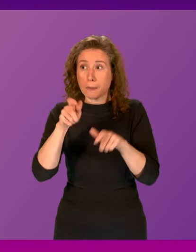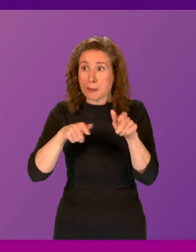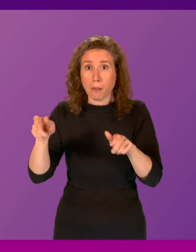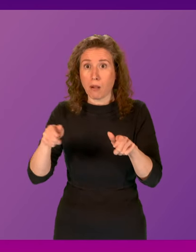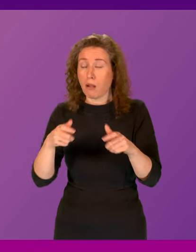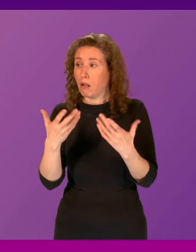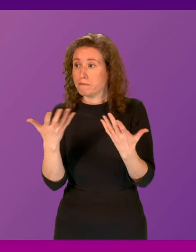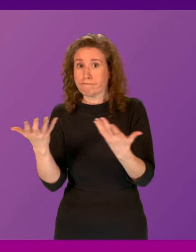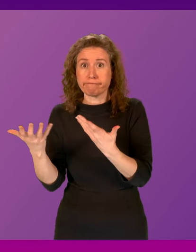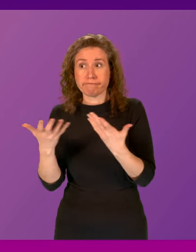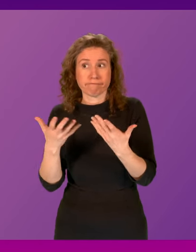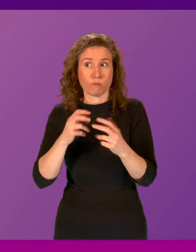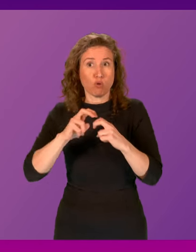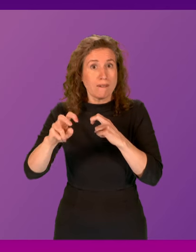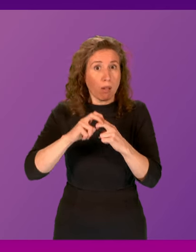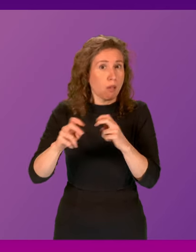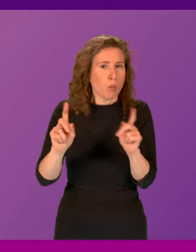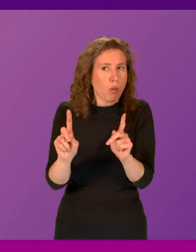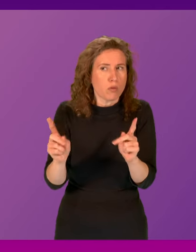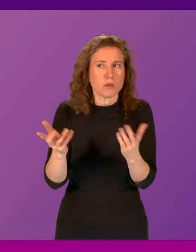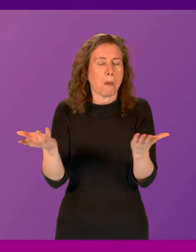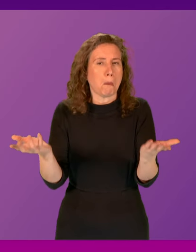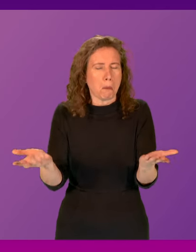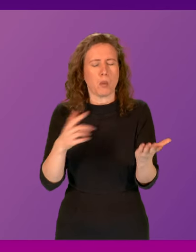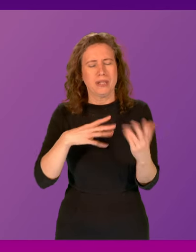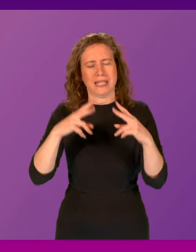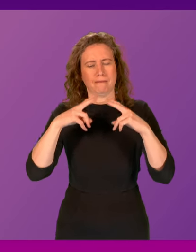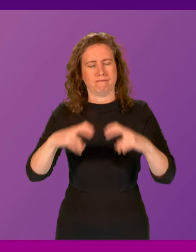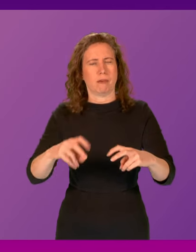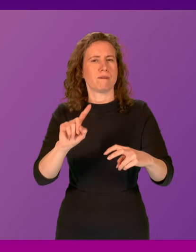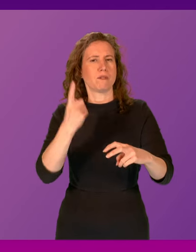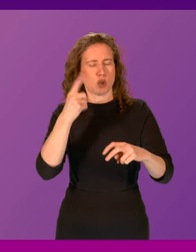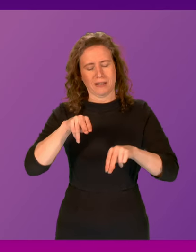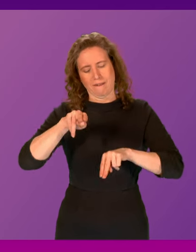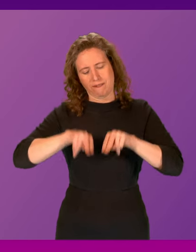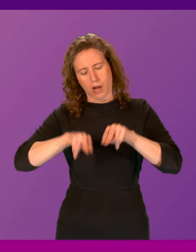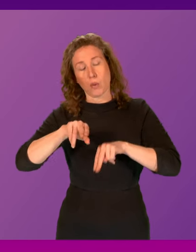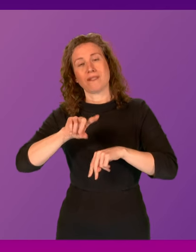during a cost of living crisis. When that evaluation has been appropriately analysed,